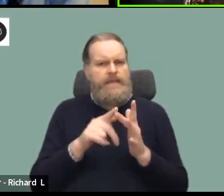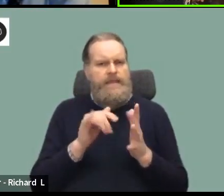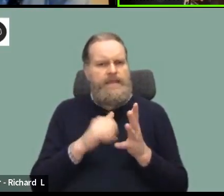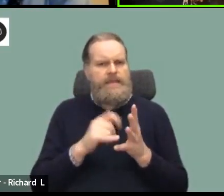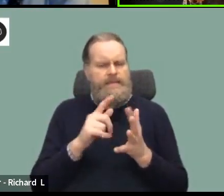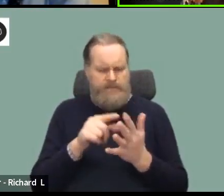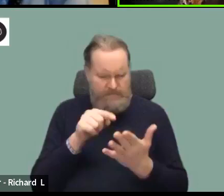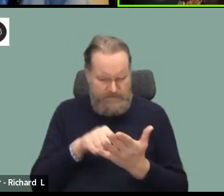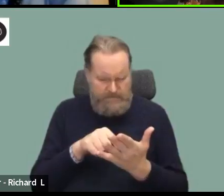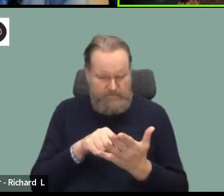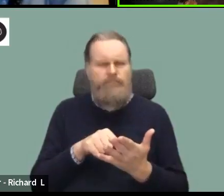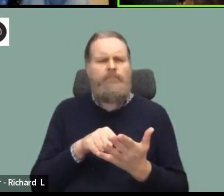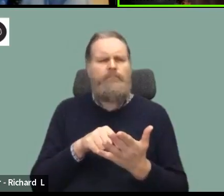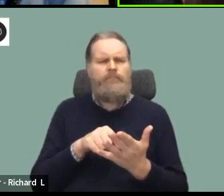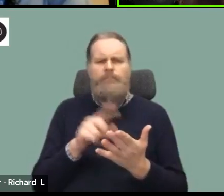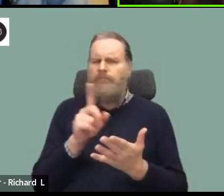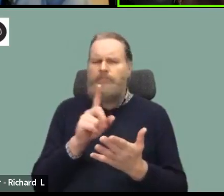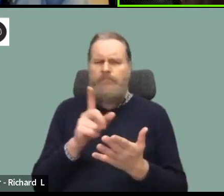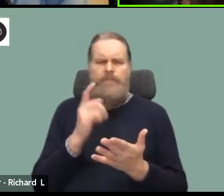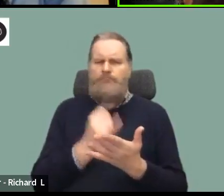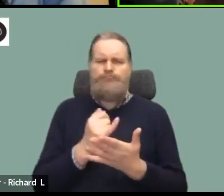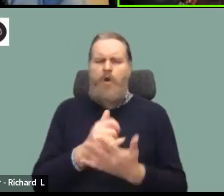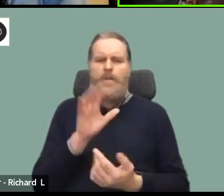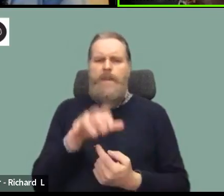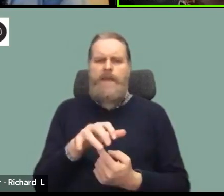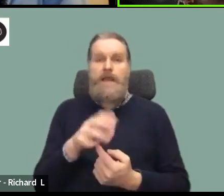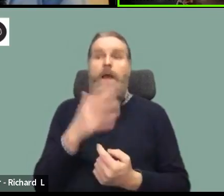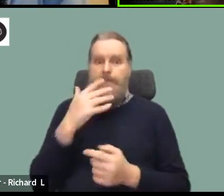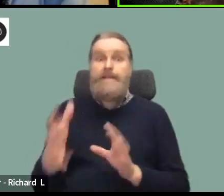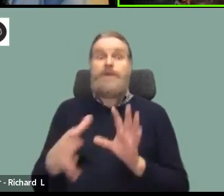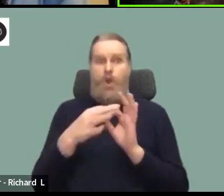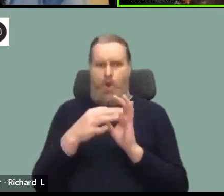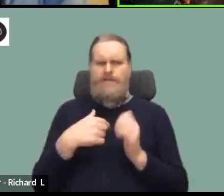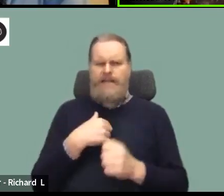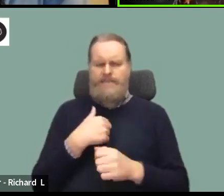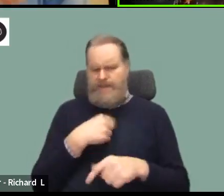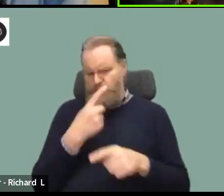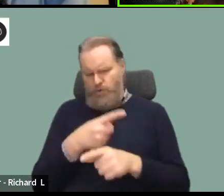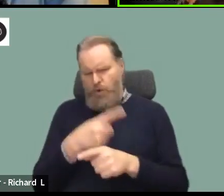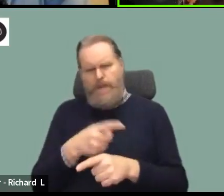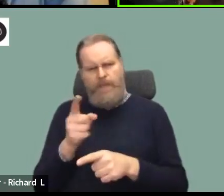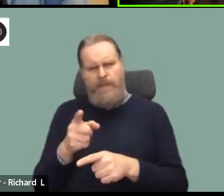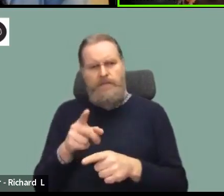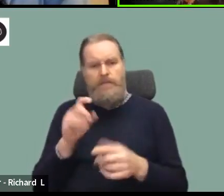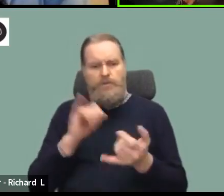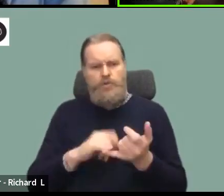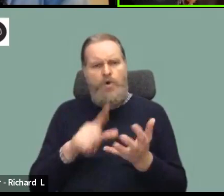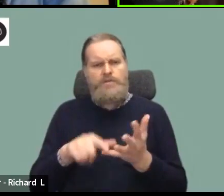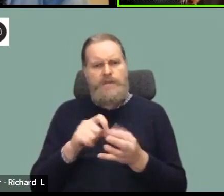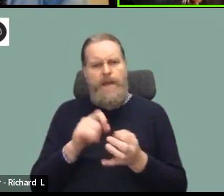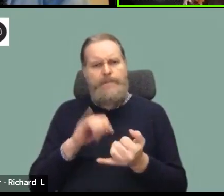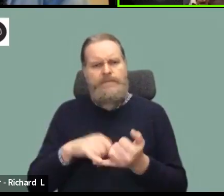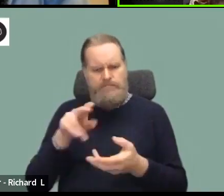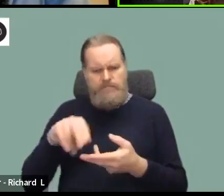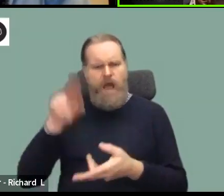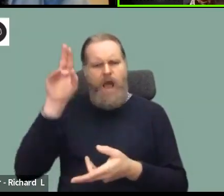And if your subs have double And if your subs have doubled from january. we need we need to have a look at that we need to have a look at that. So do concerts or separately do concerts or separately, about that.